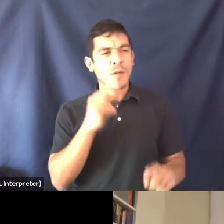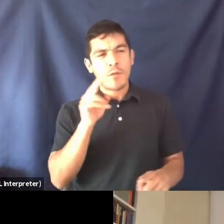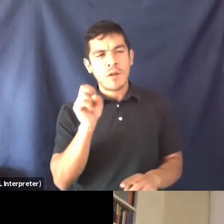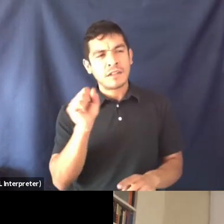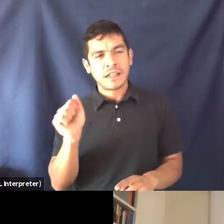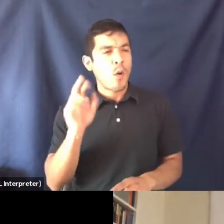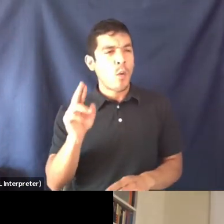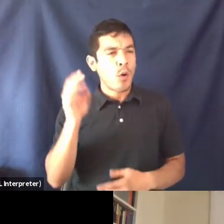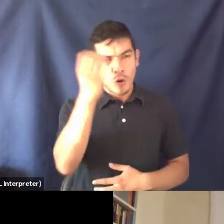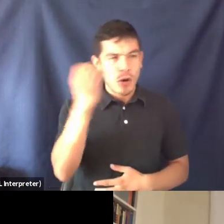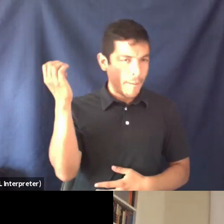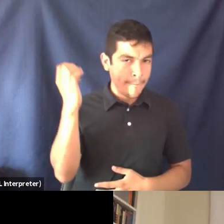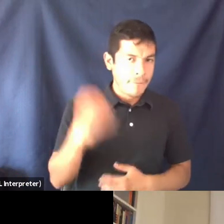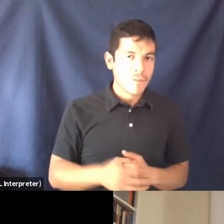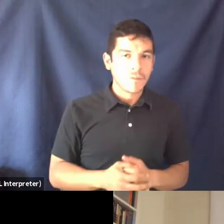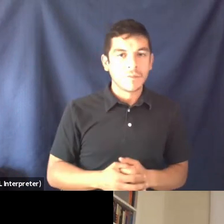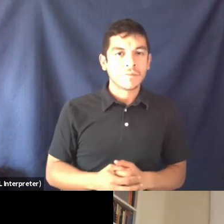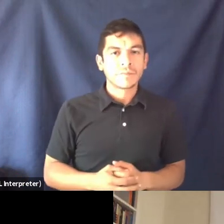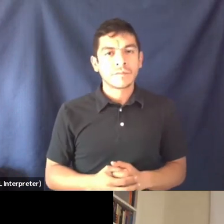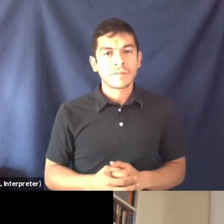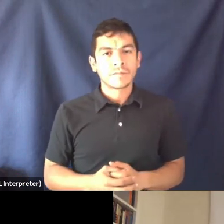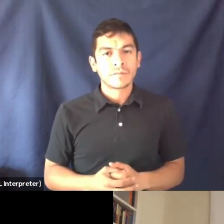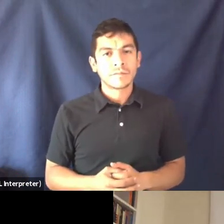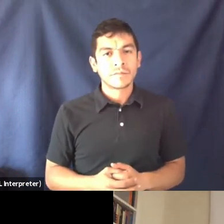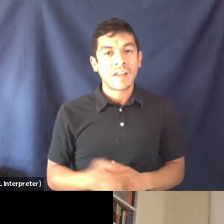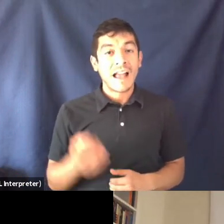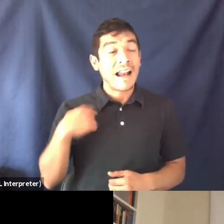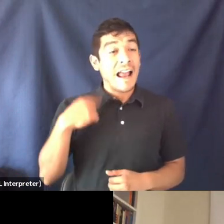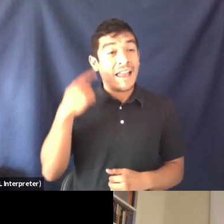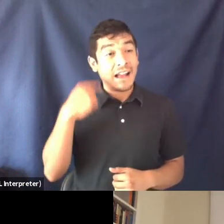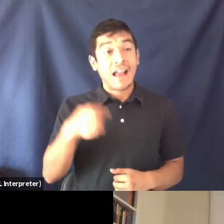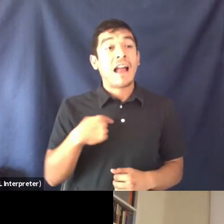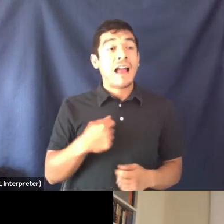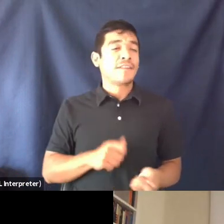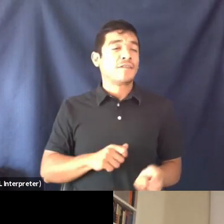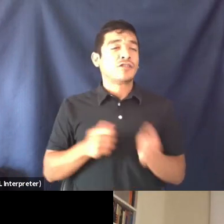and things I think may have changed because of contexts and how borders